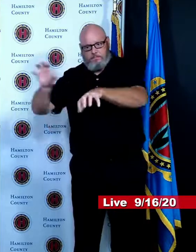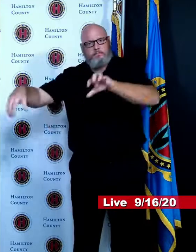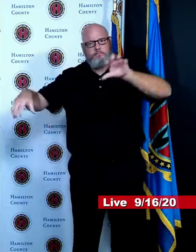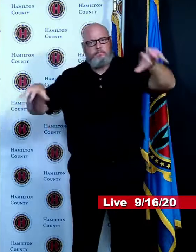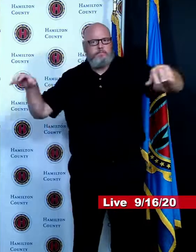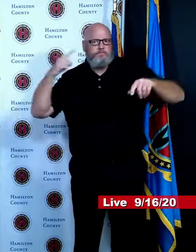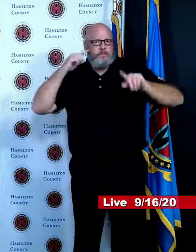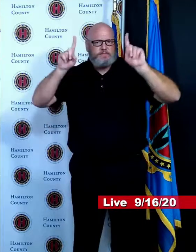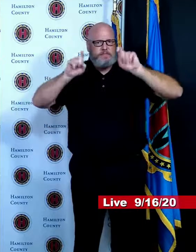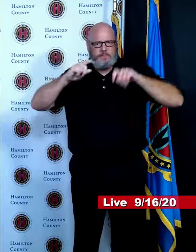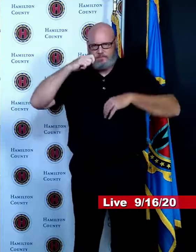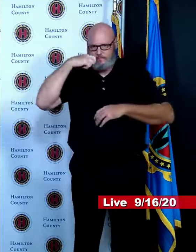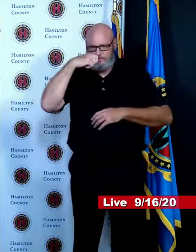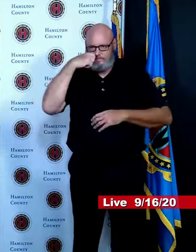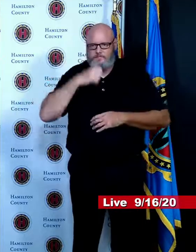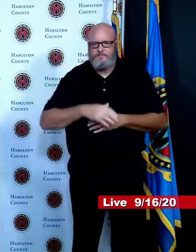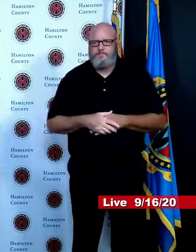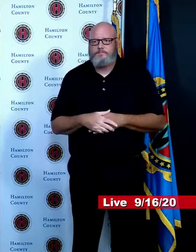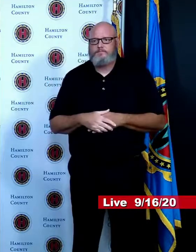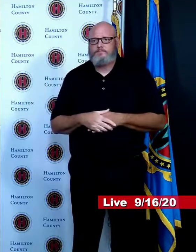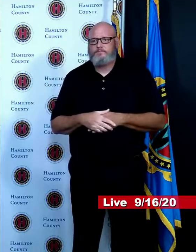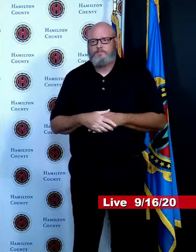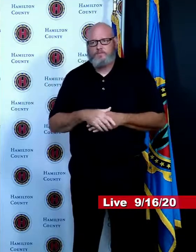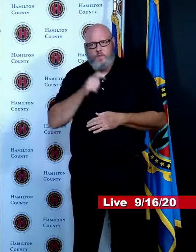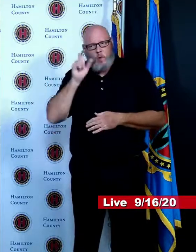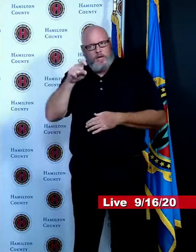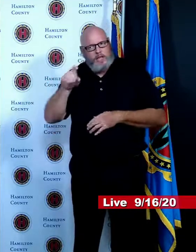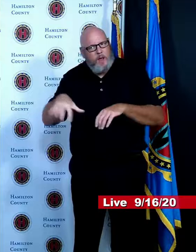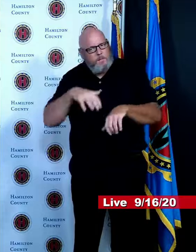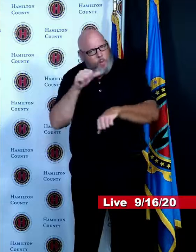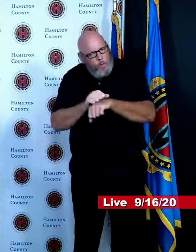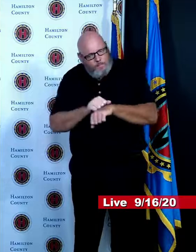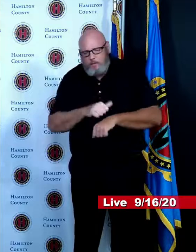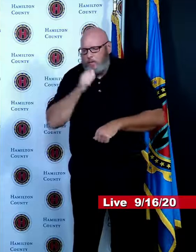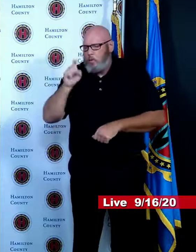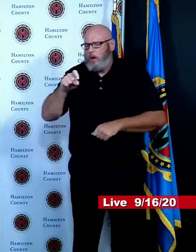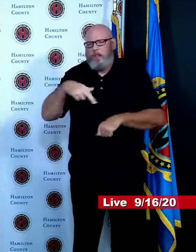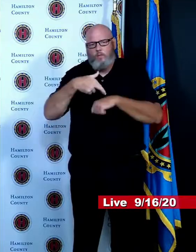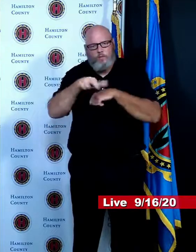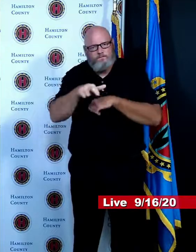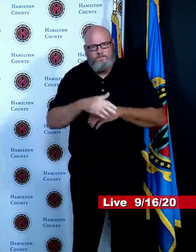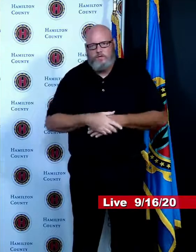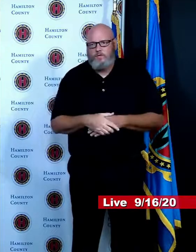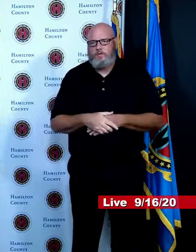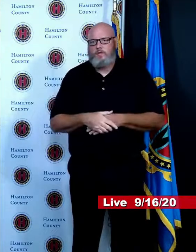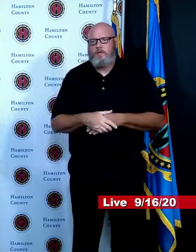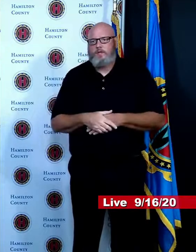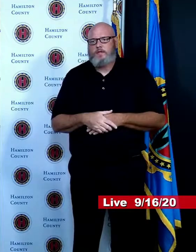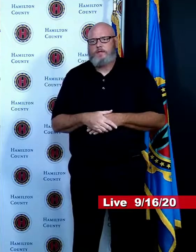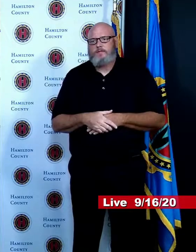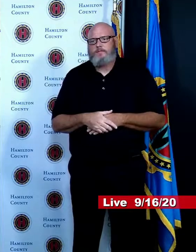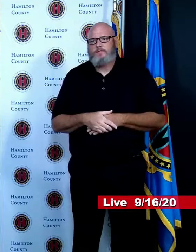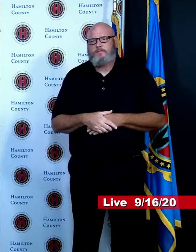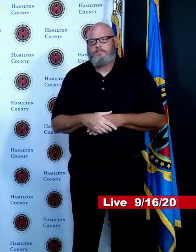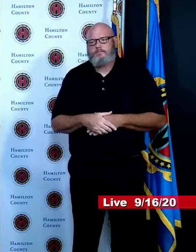you can come and get tested and those are not just to allow individuals get tested but also for us to further understand